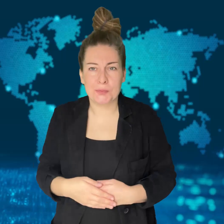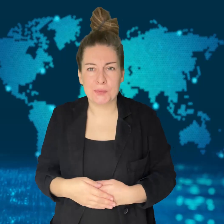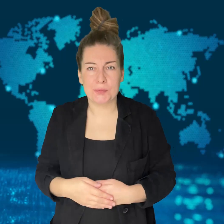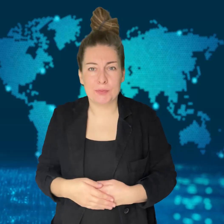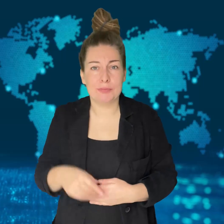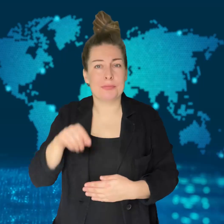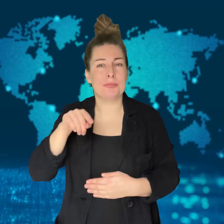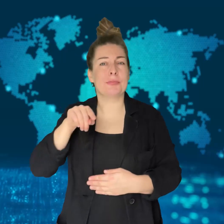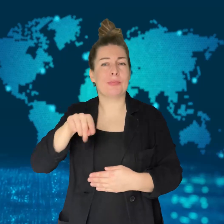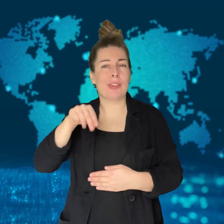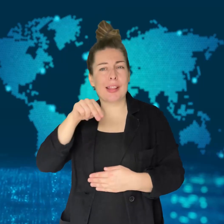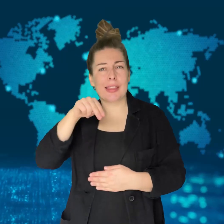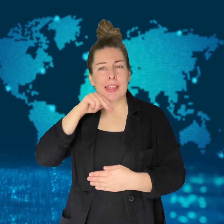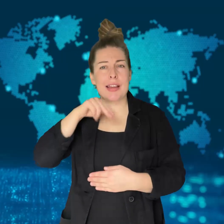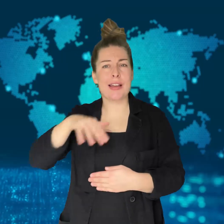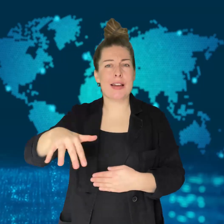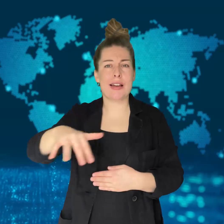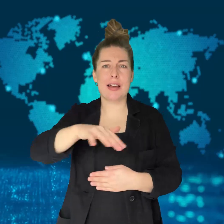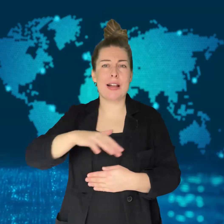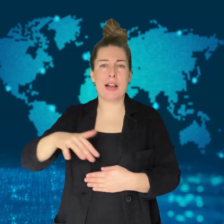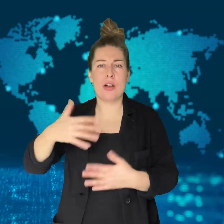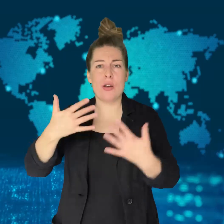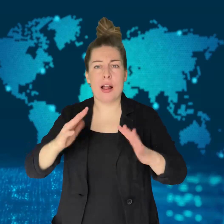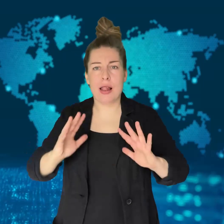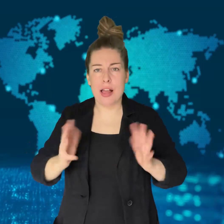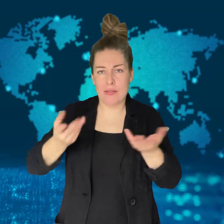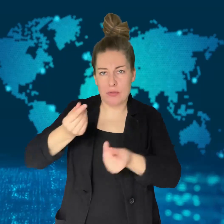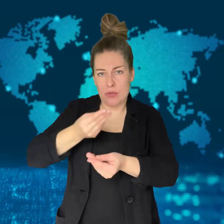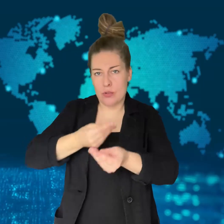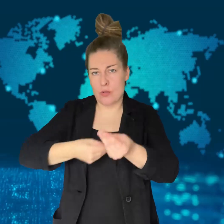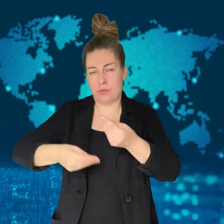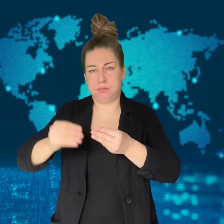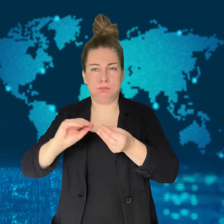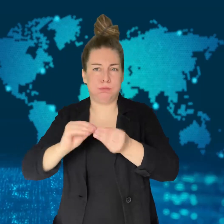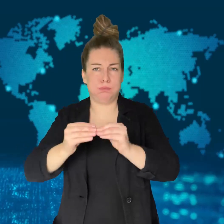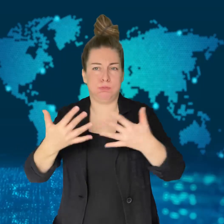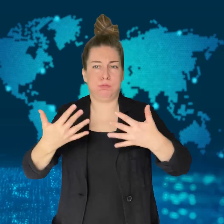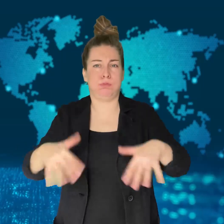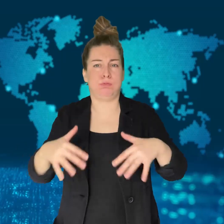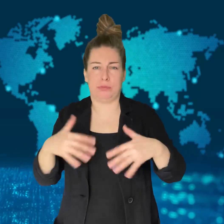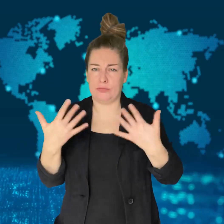The cost-of-living crisis in the country has been